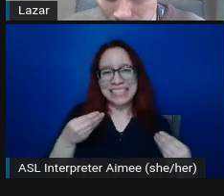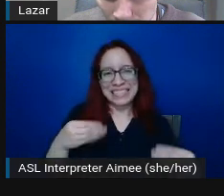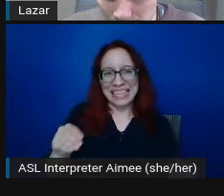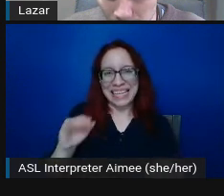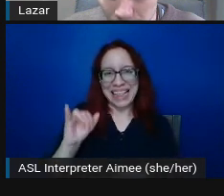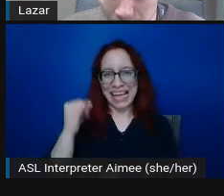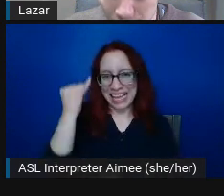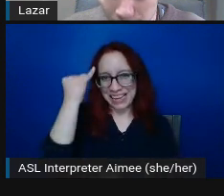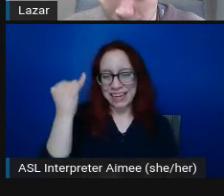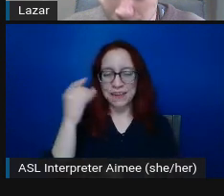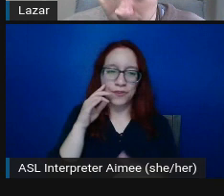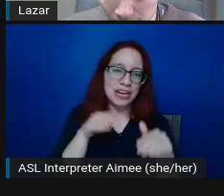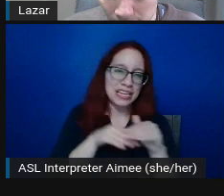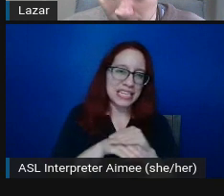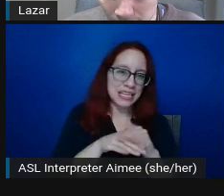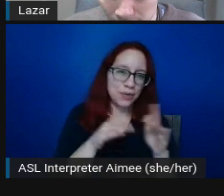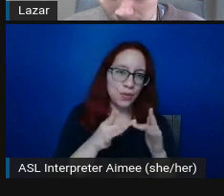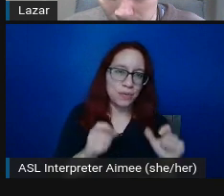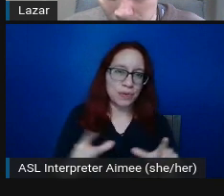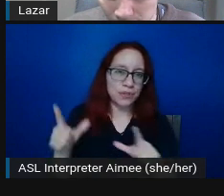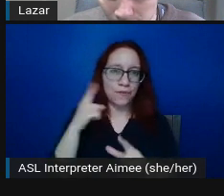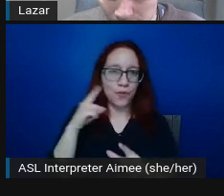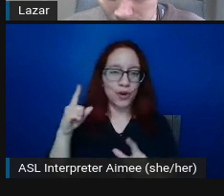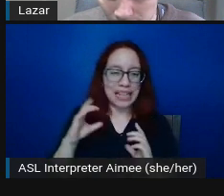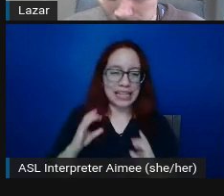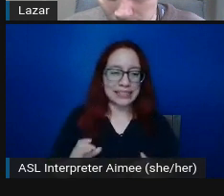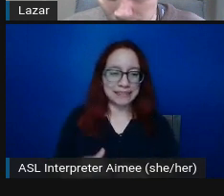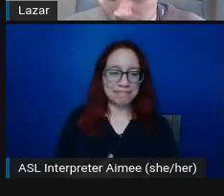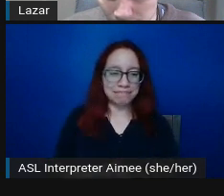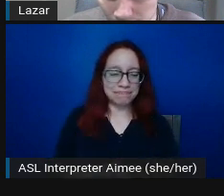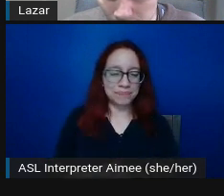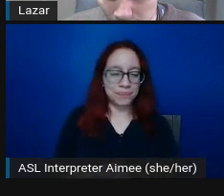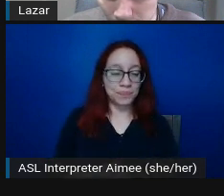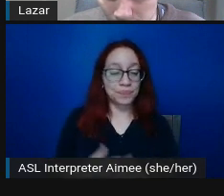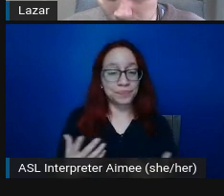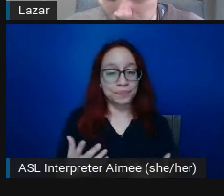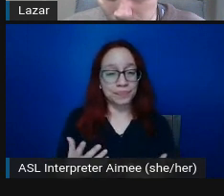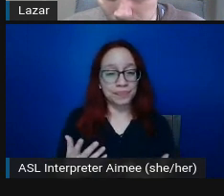of an accessible website to their clients. The poor time estimation